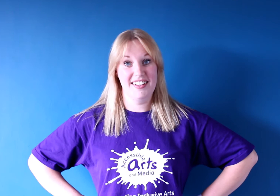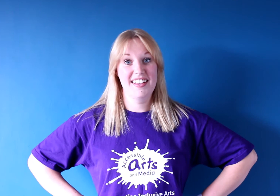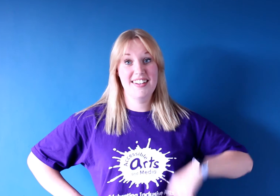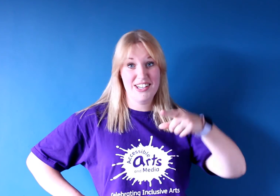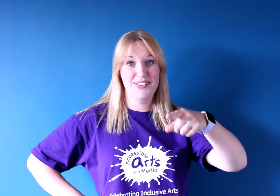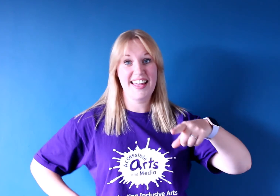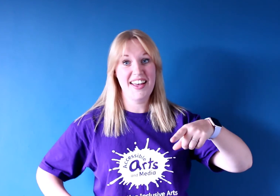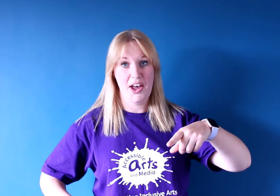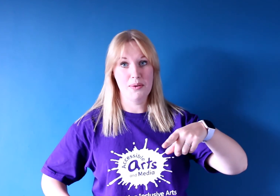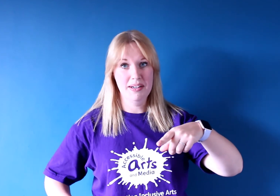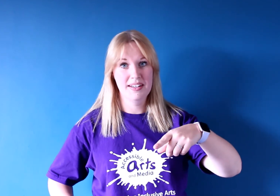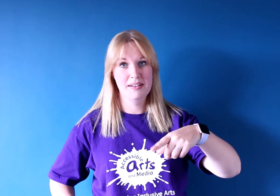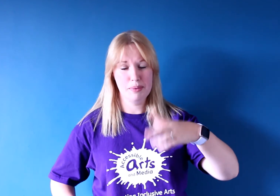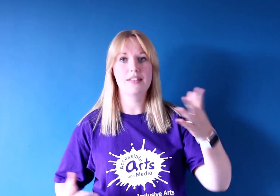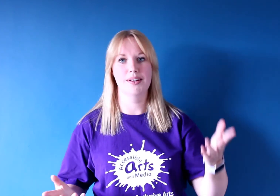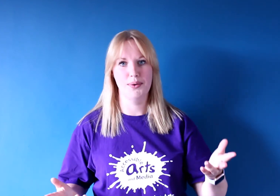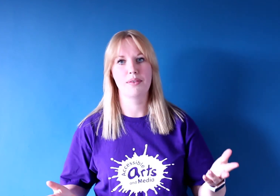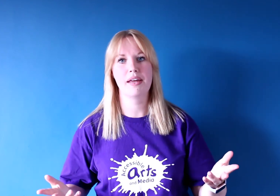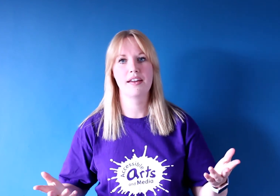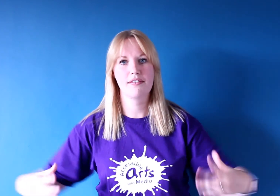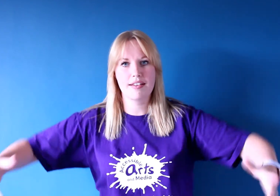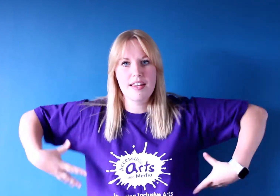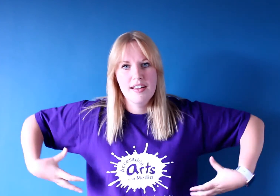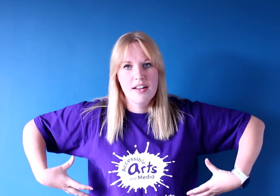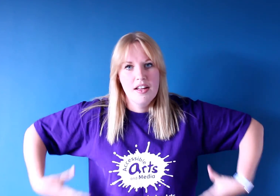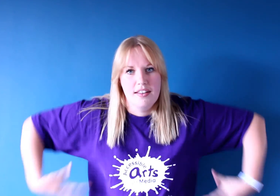Does it? Did you do that at home? Please do it with me, are you ready?